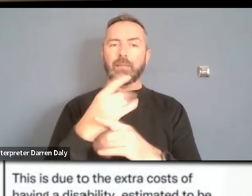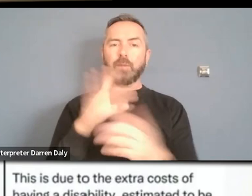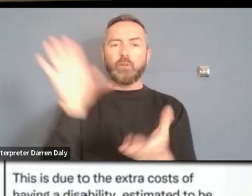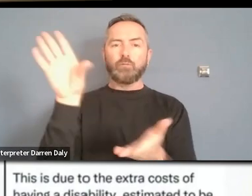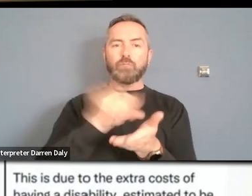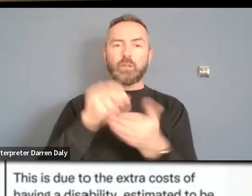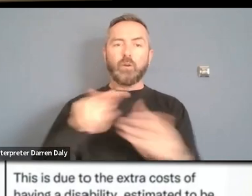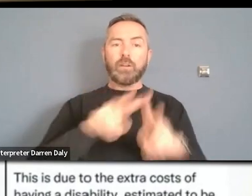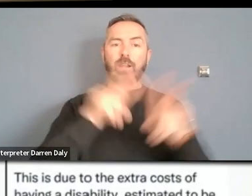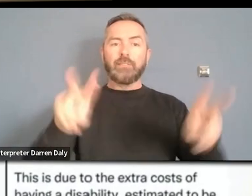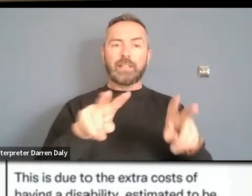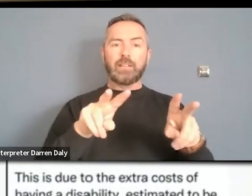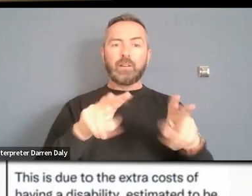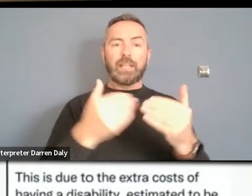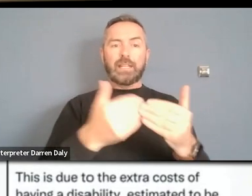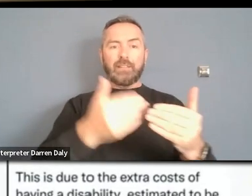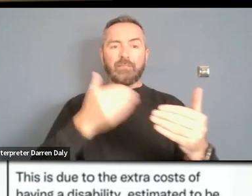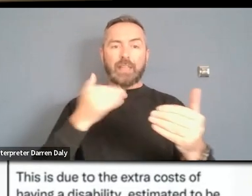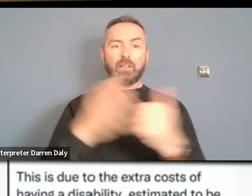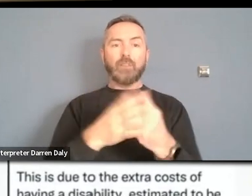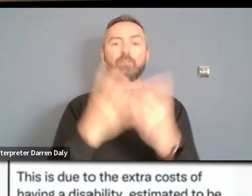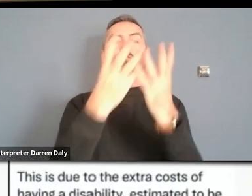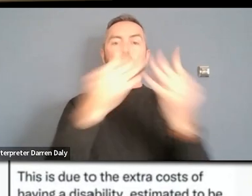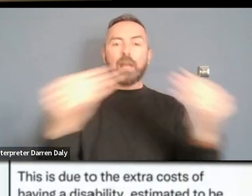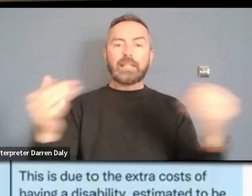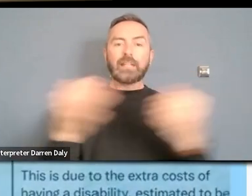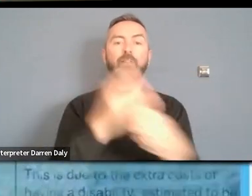eradication of poverty day on the 17th of October.